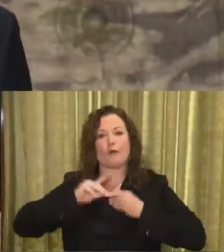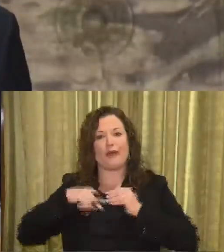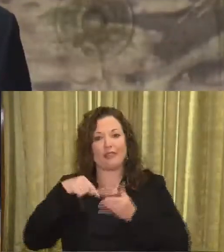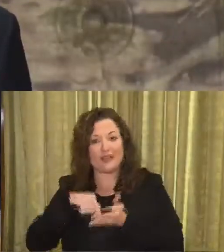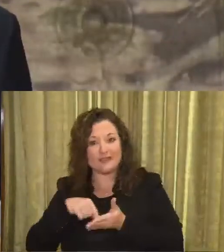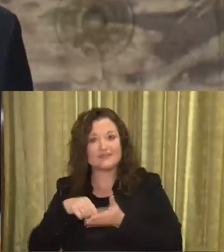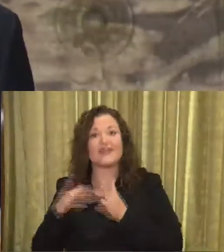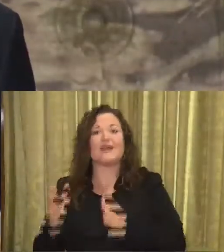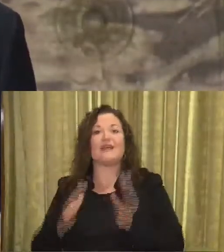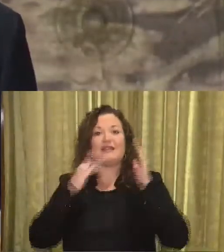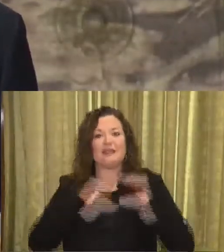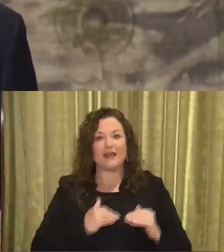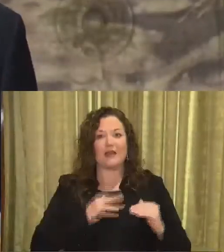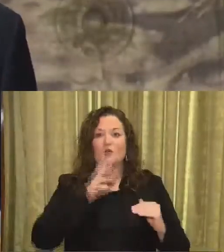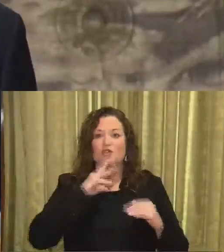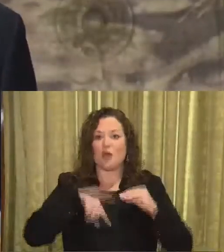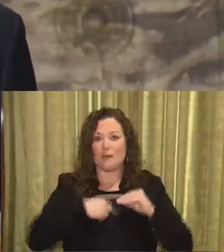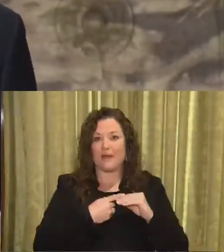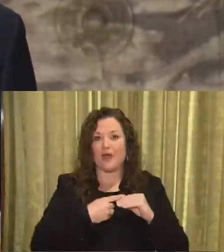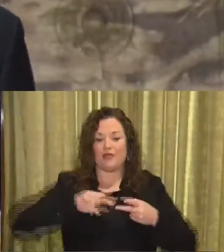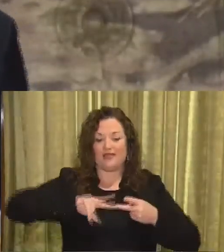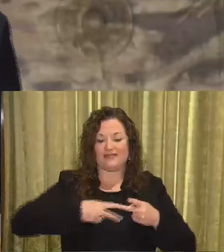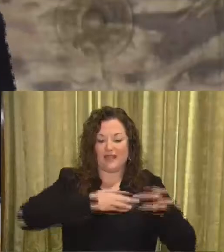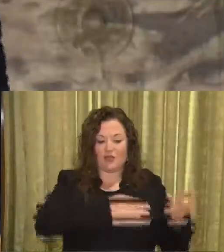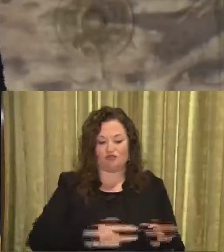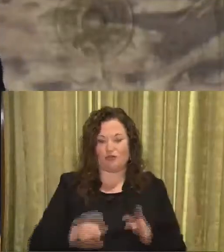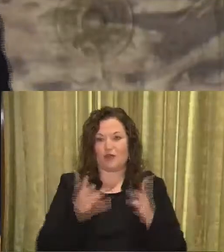about the sex second strategy that I wanted to implement, Randy.